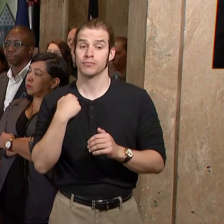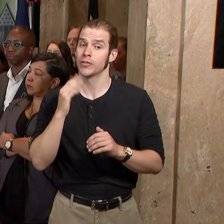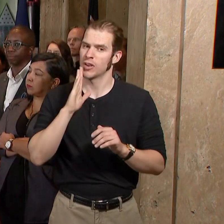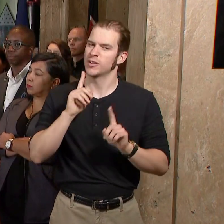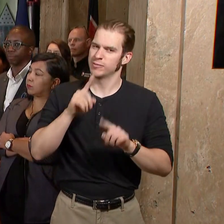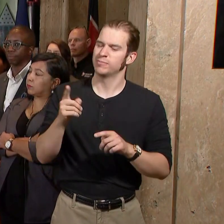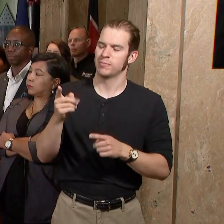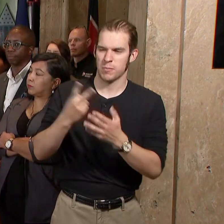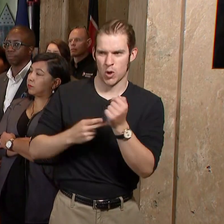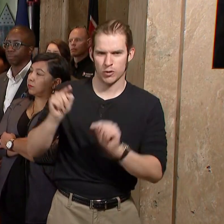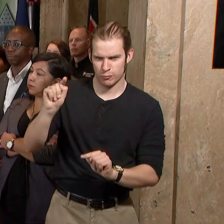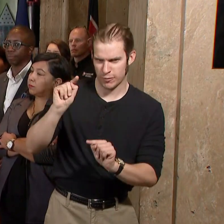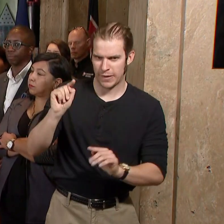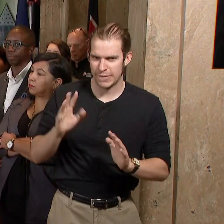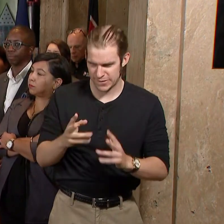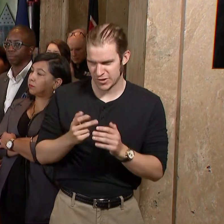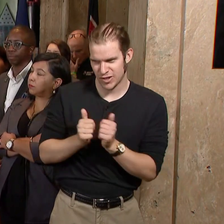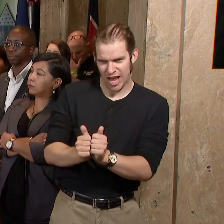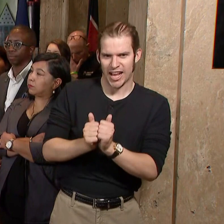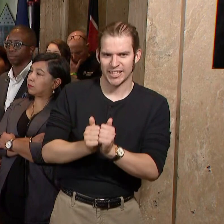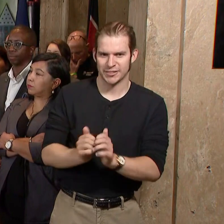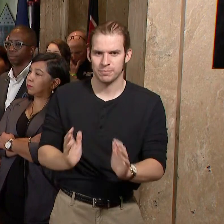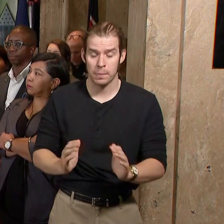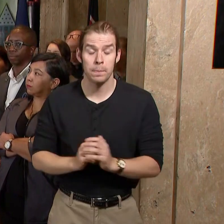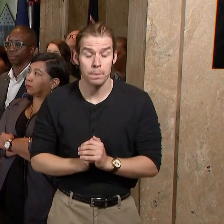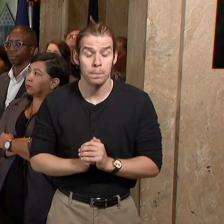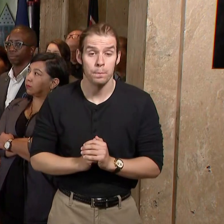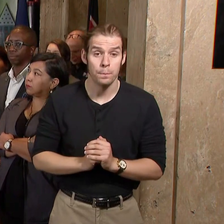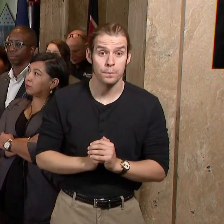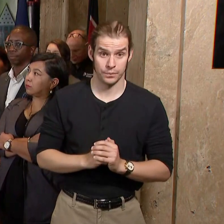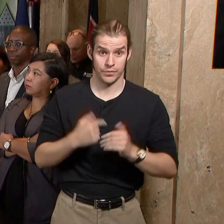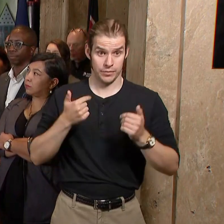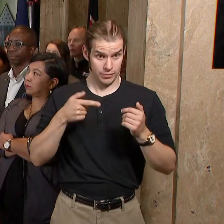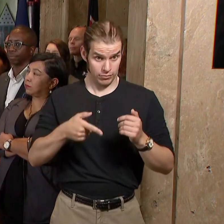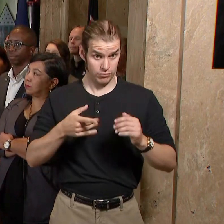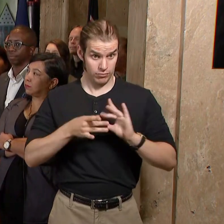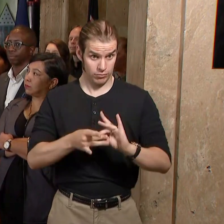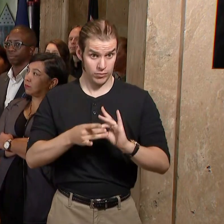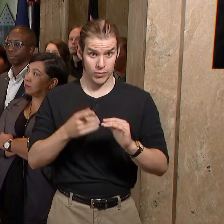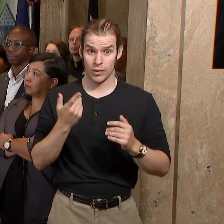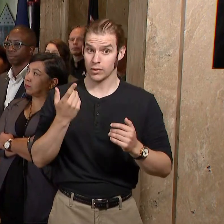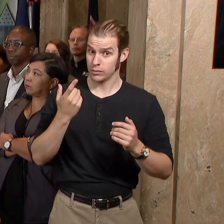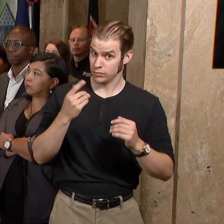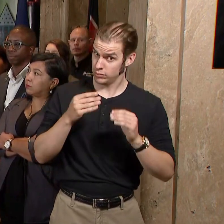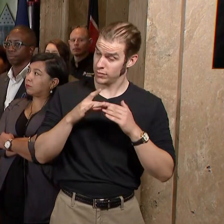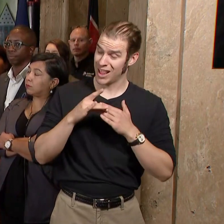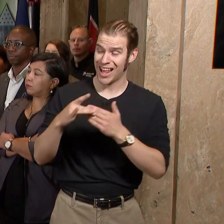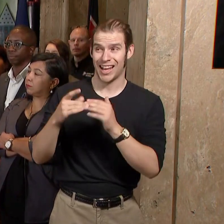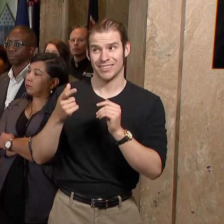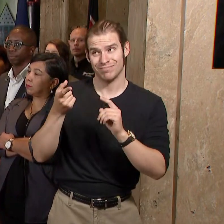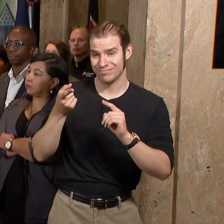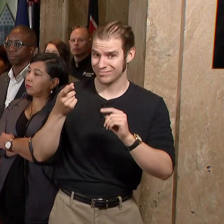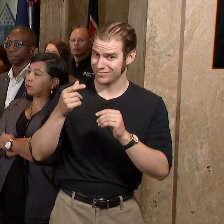This is, this is about a bunch of leaders in this city who care deeply about this issue, who have run